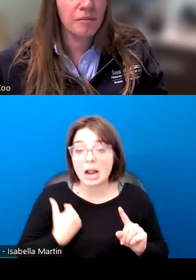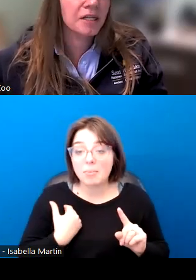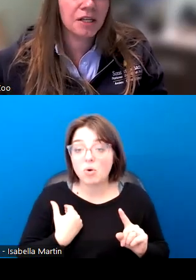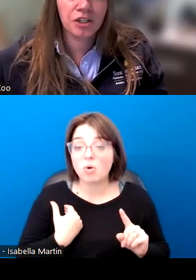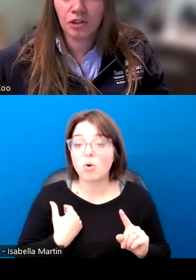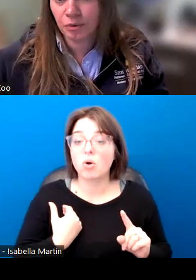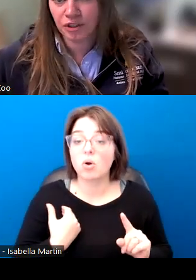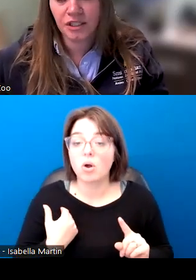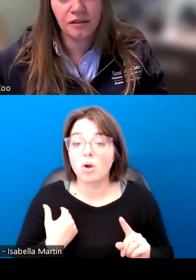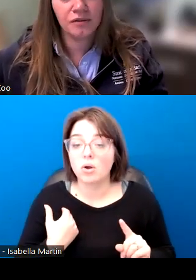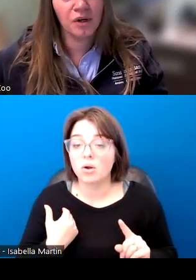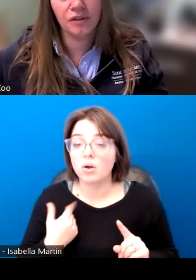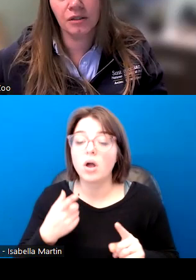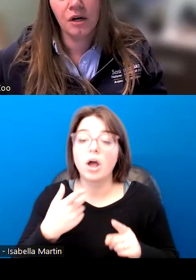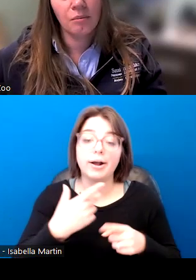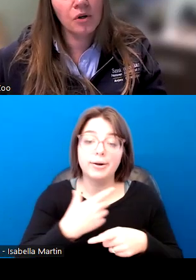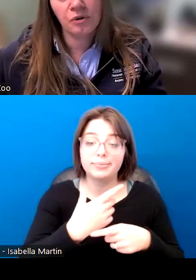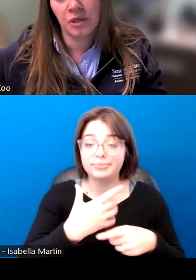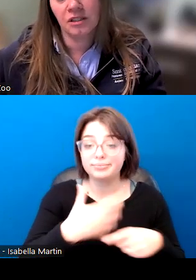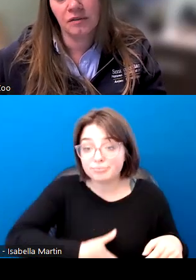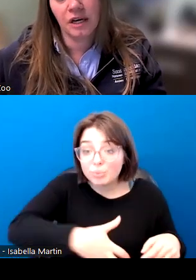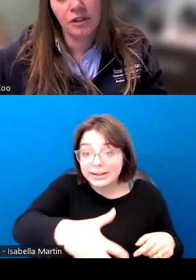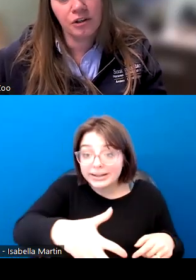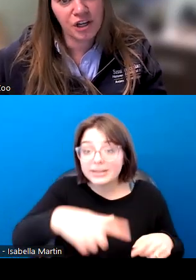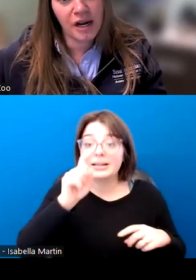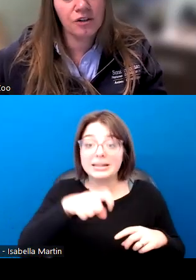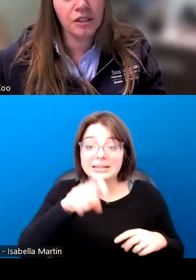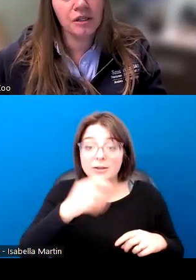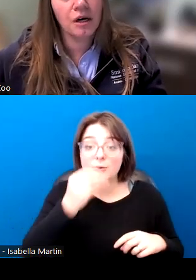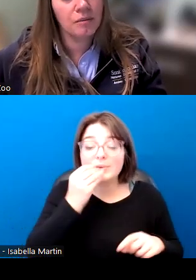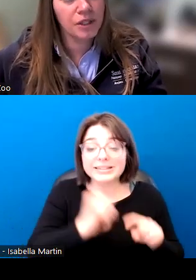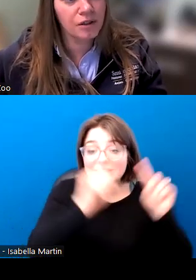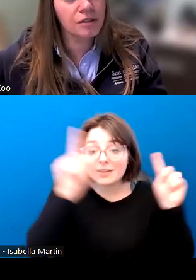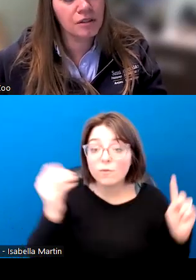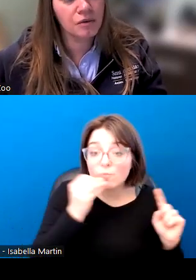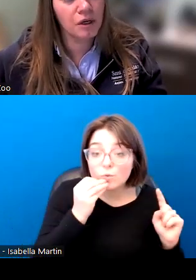a maintenance stage into reproductive or even post reproductive and now into your geriatric um years